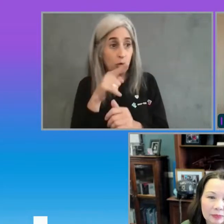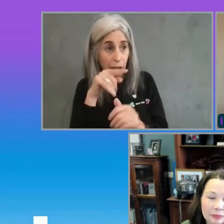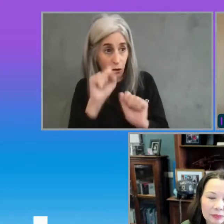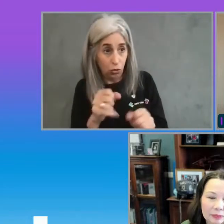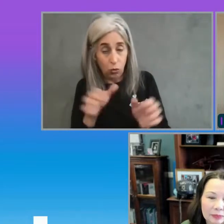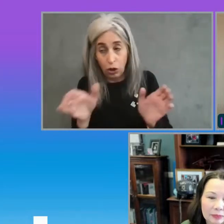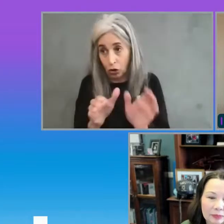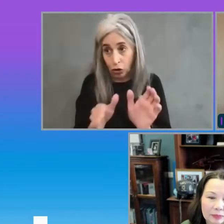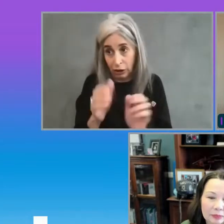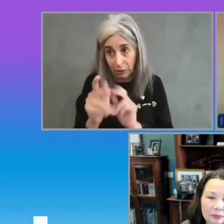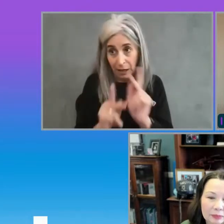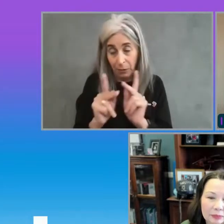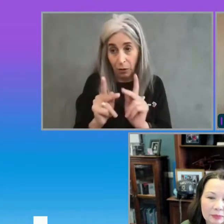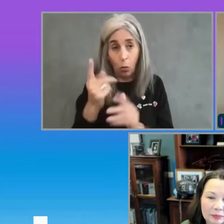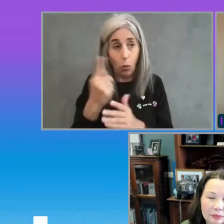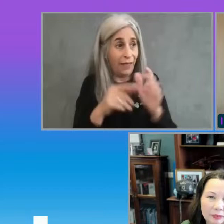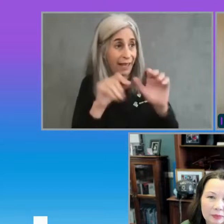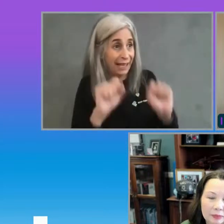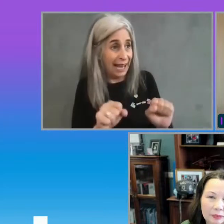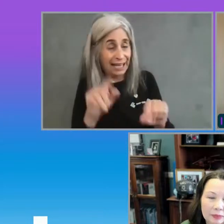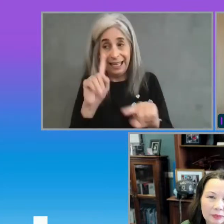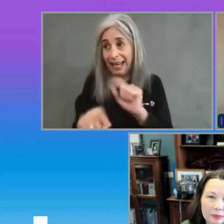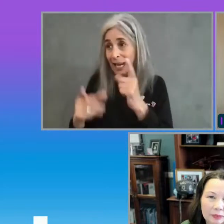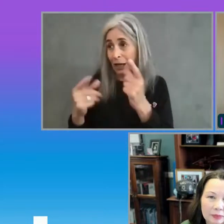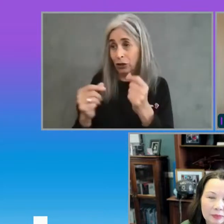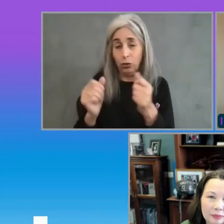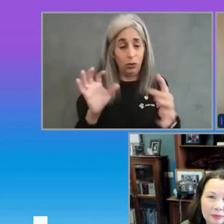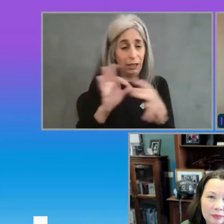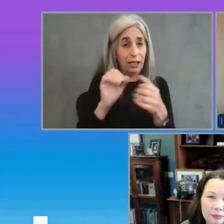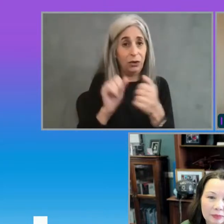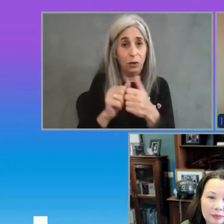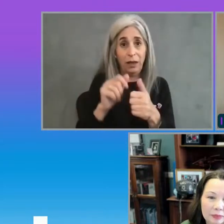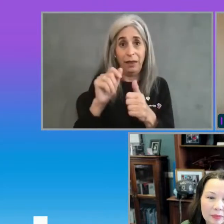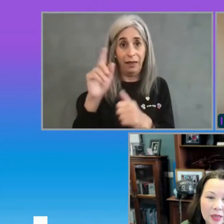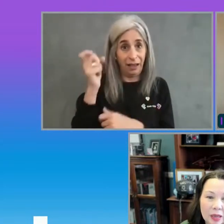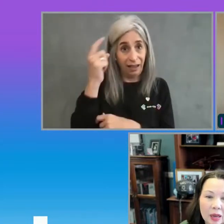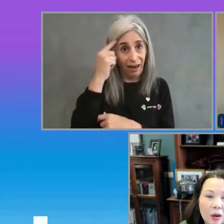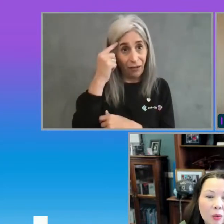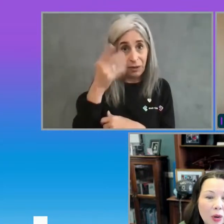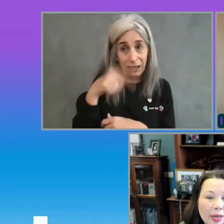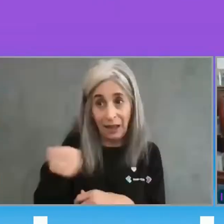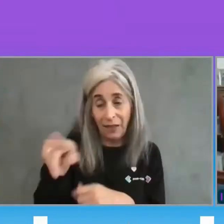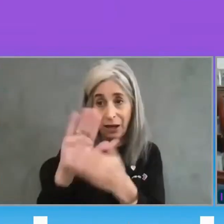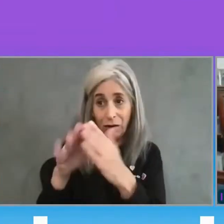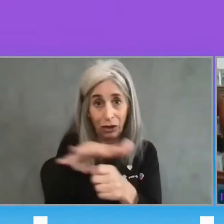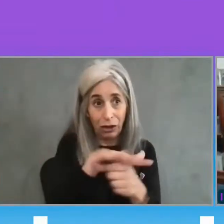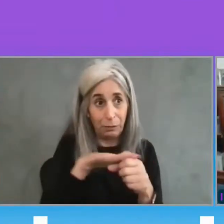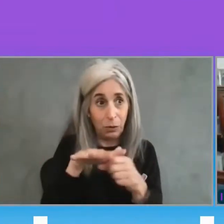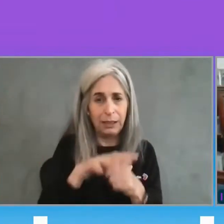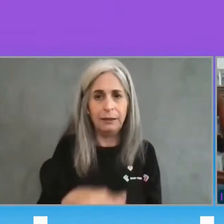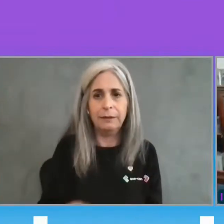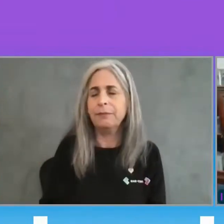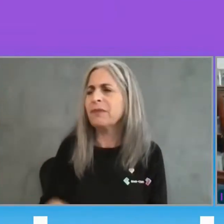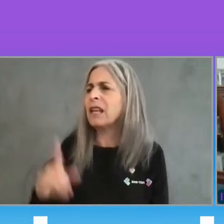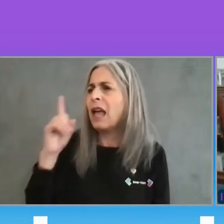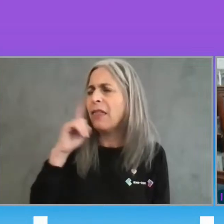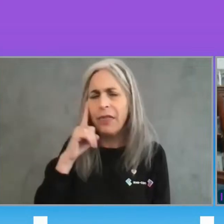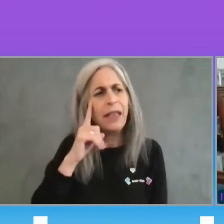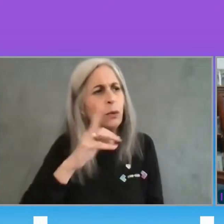for people that are listening, what they should do or not do in regards to elected officials.